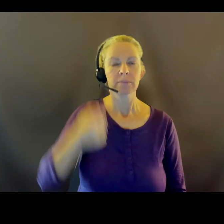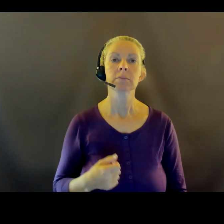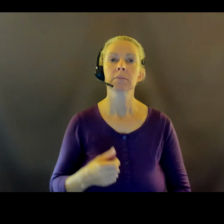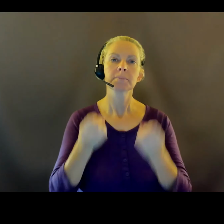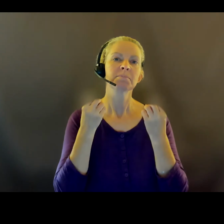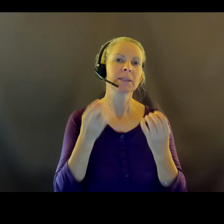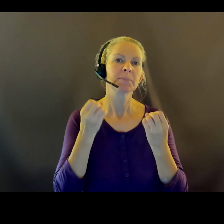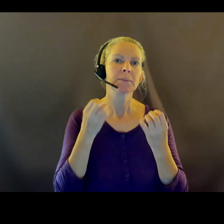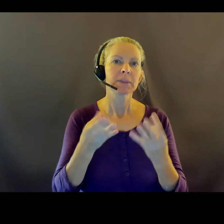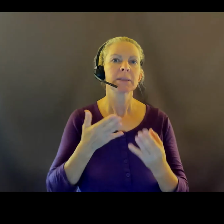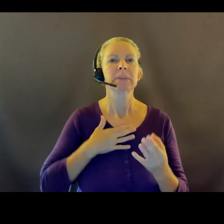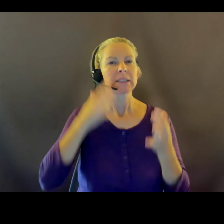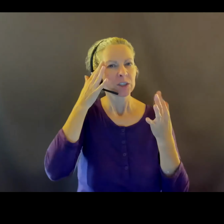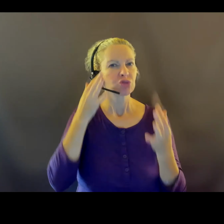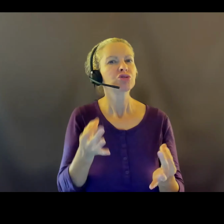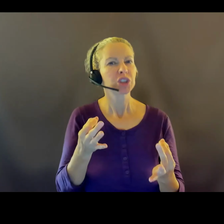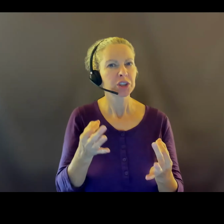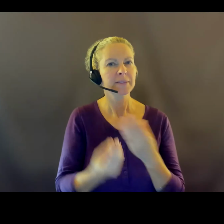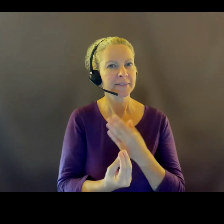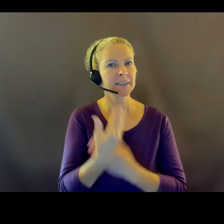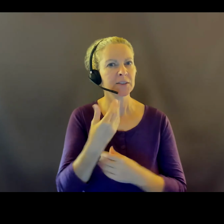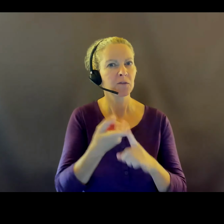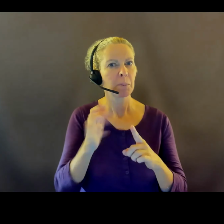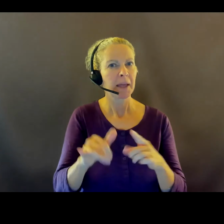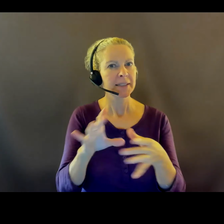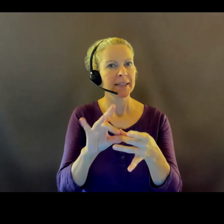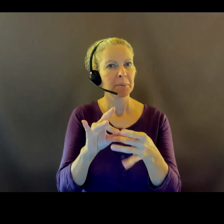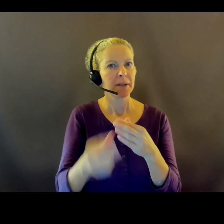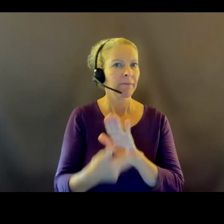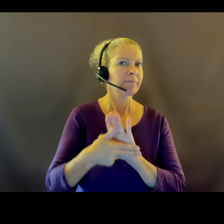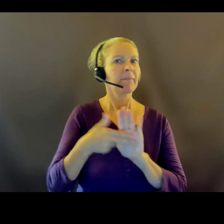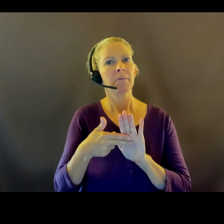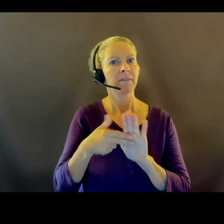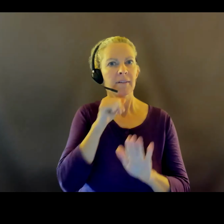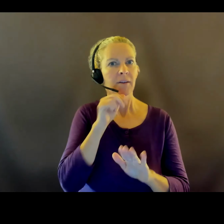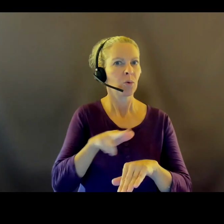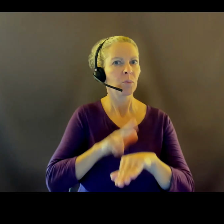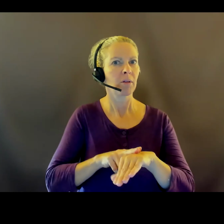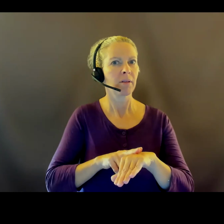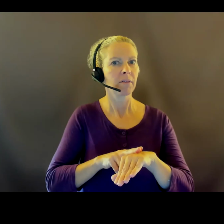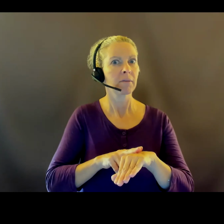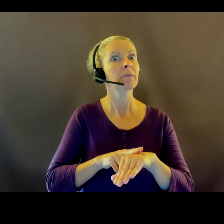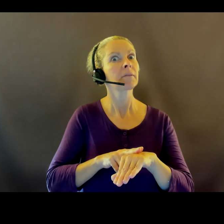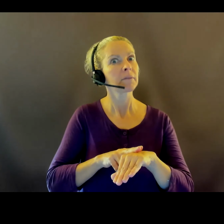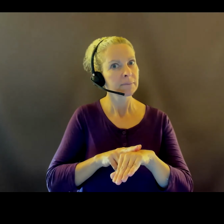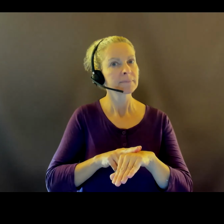It has led so many of my -- how I think, having been labeled that way.